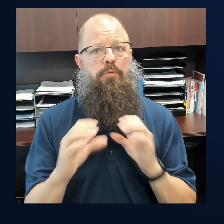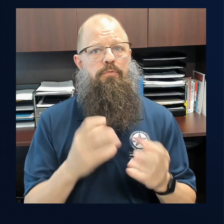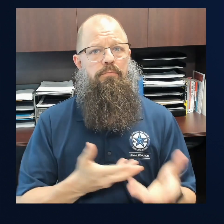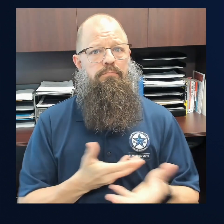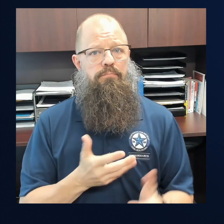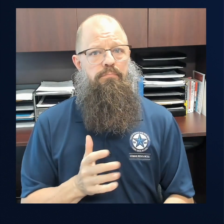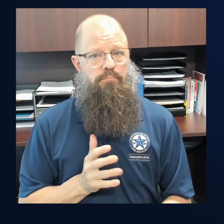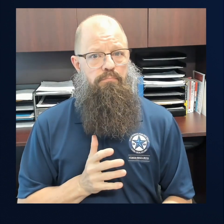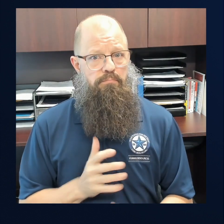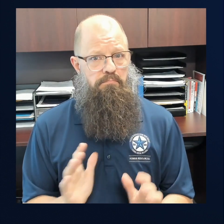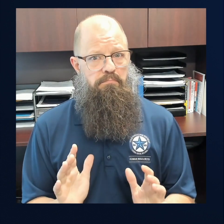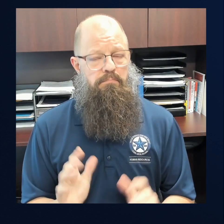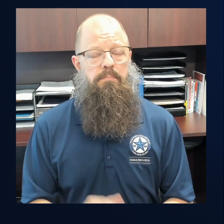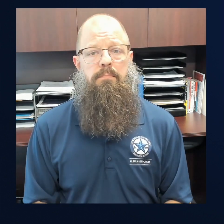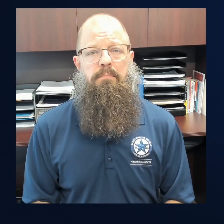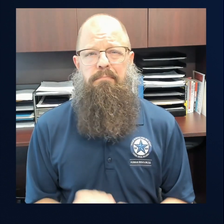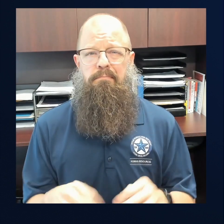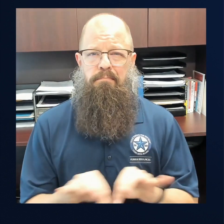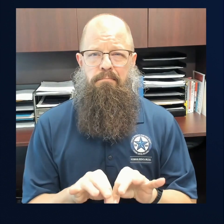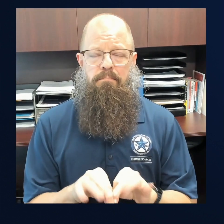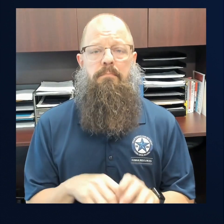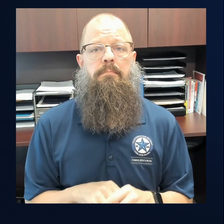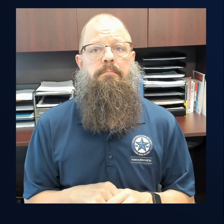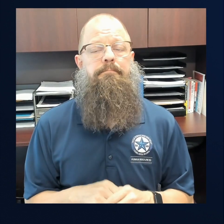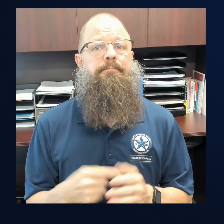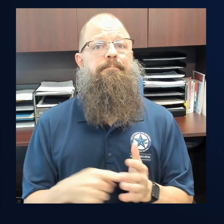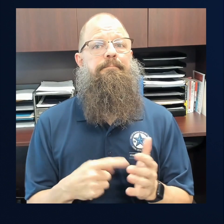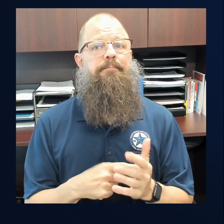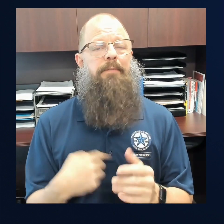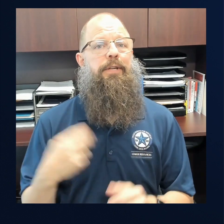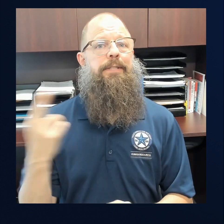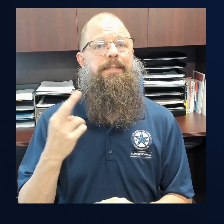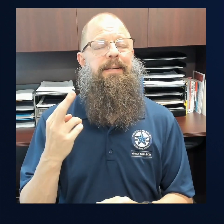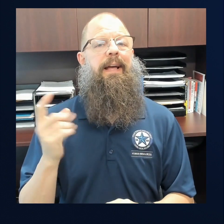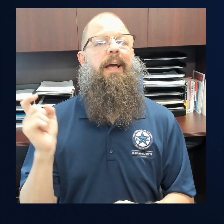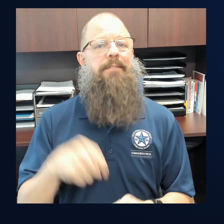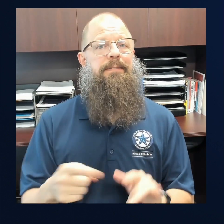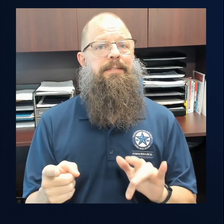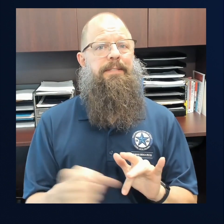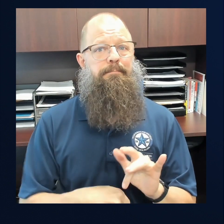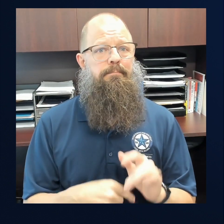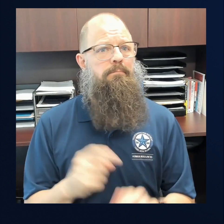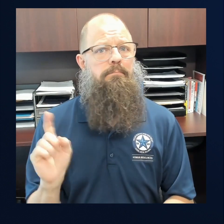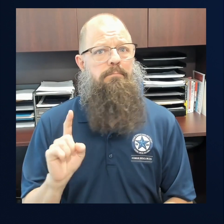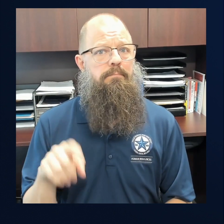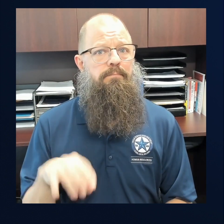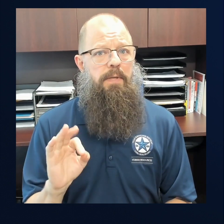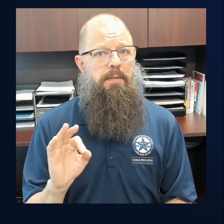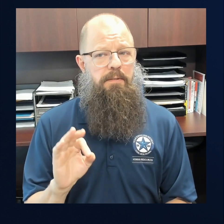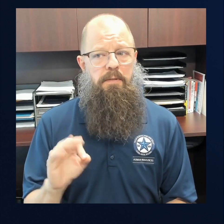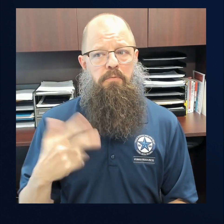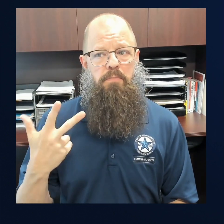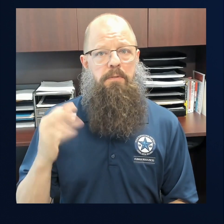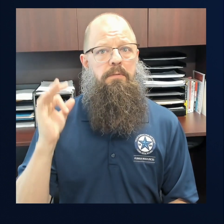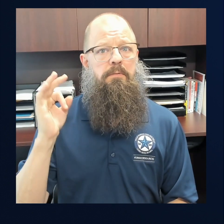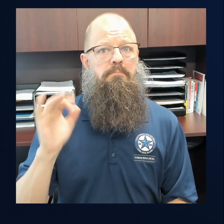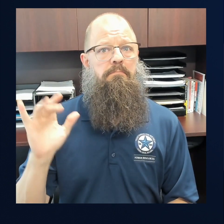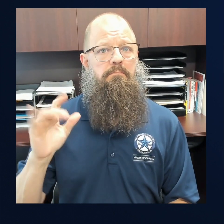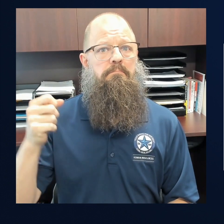to dialogue between the manager and employee. That's a critical component. Also if you do choose